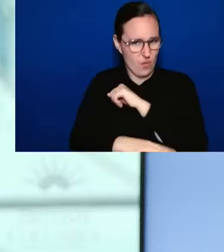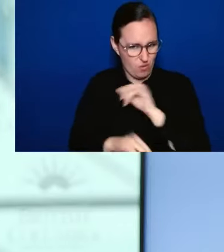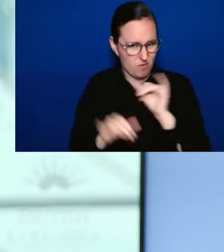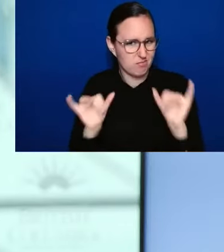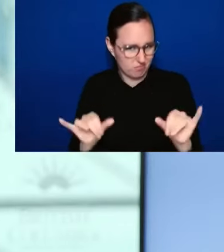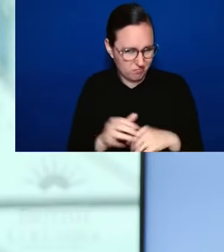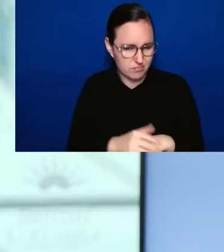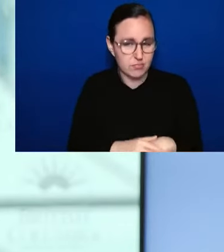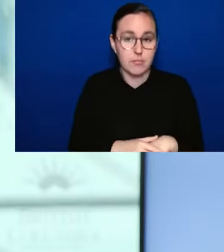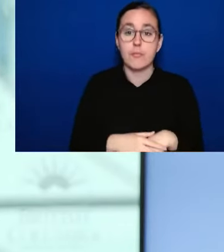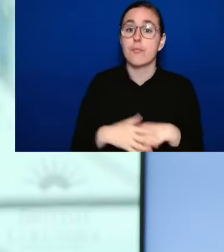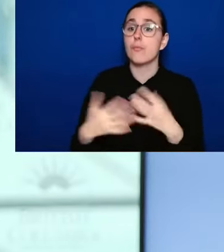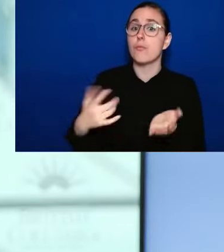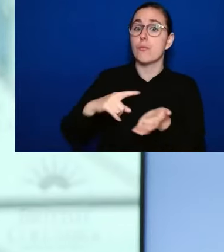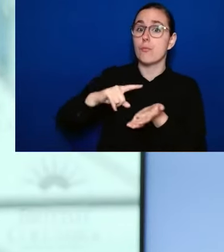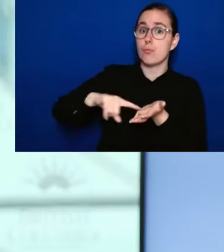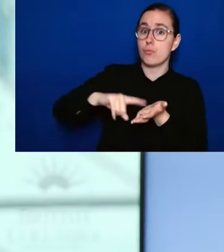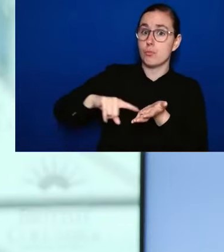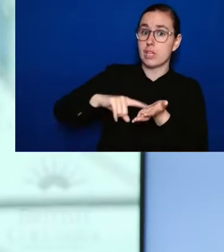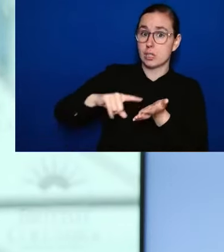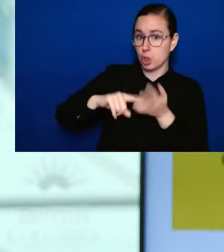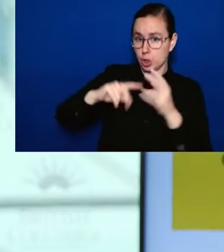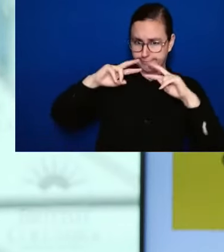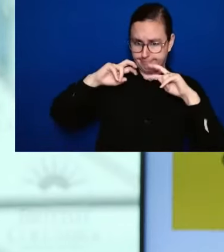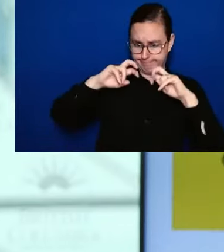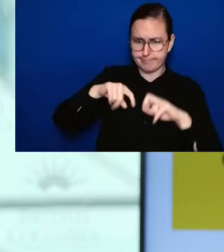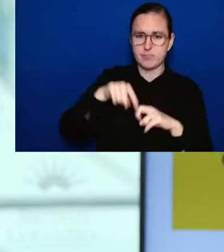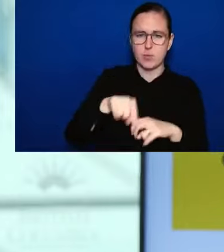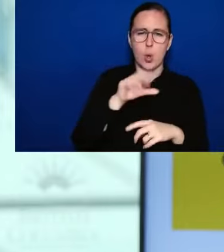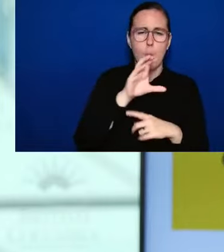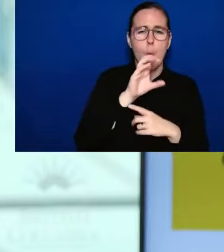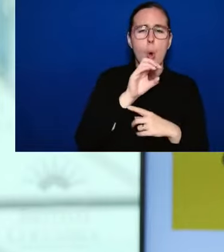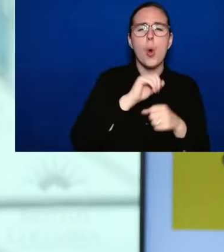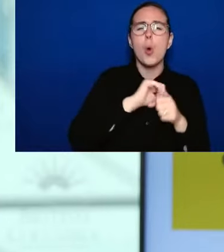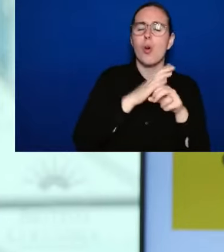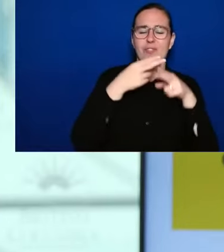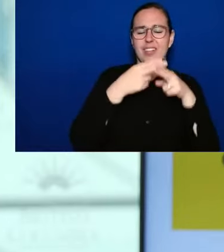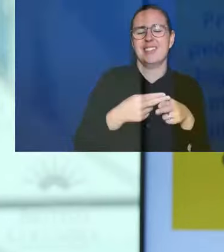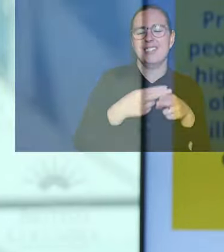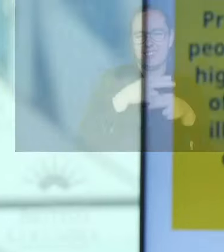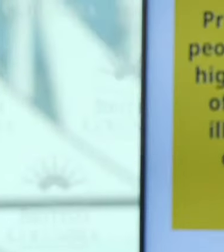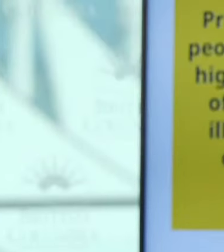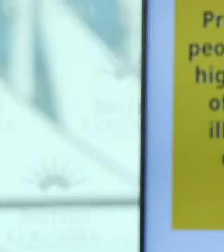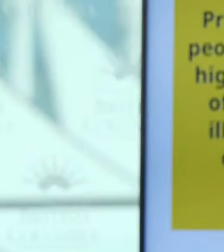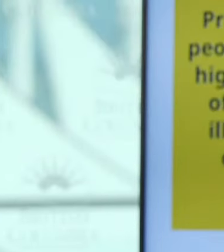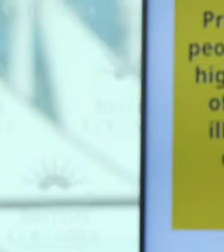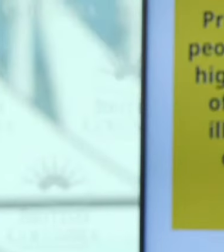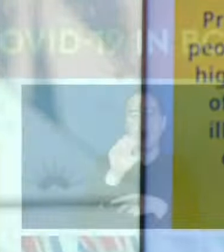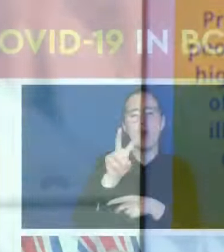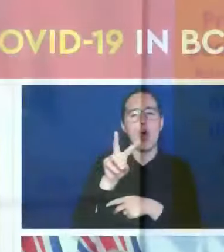about who it affects. End our-